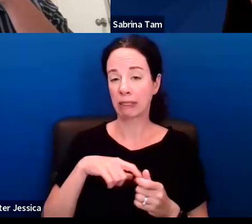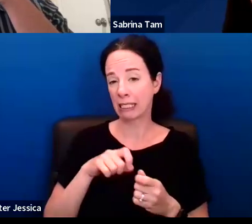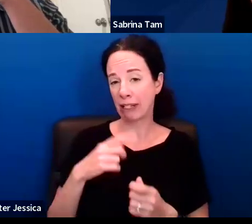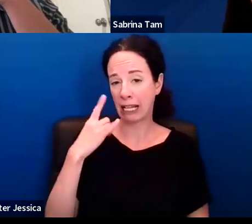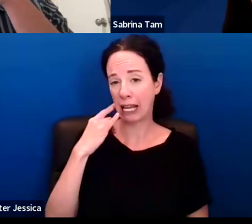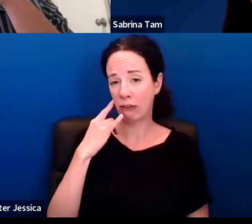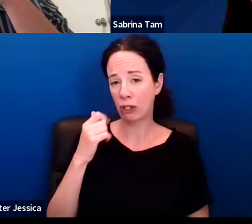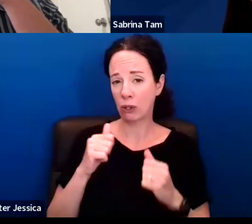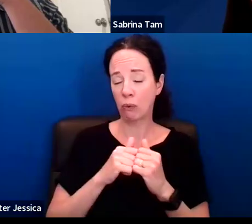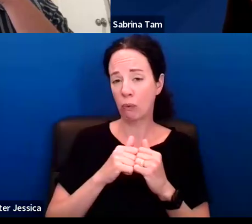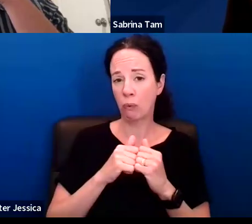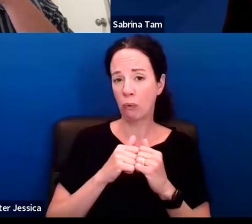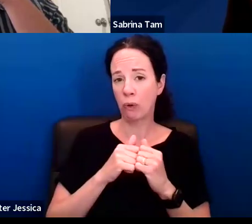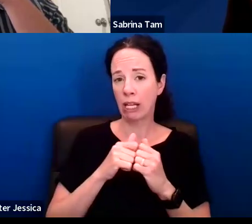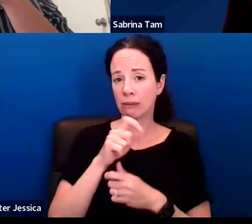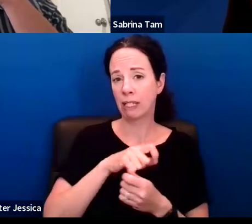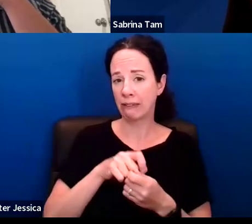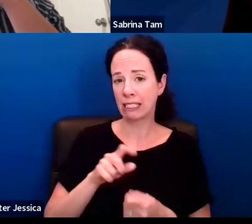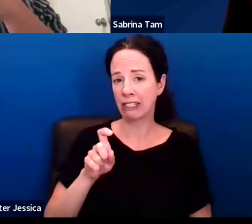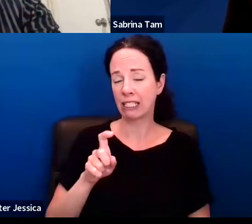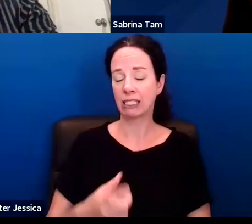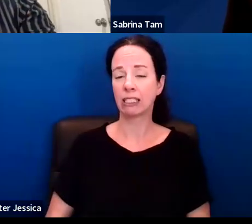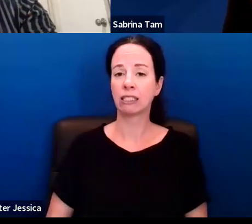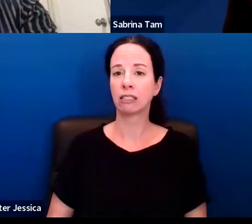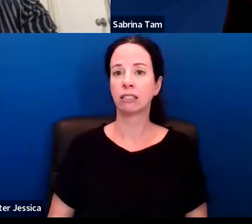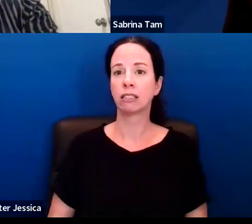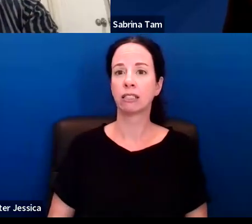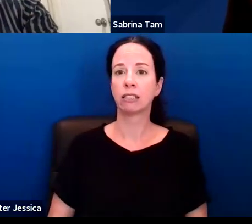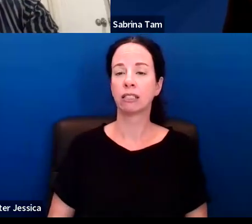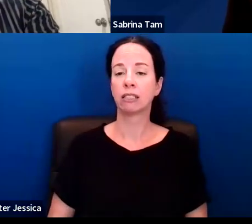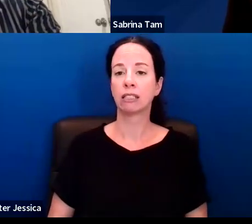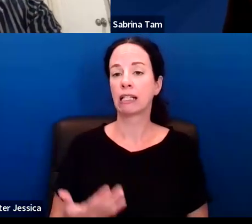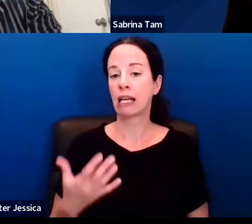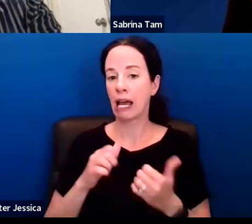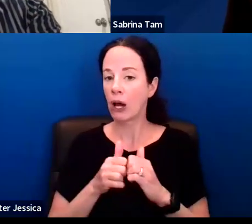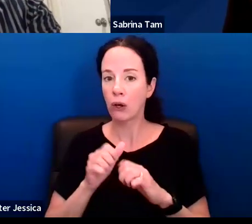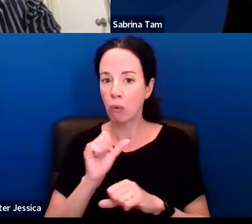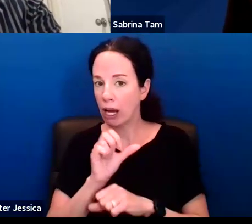the address level specificity that you're working on, and how that's going to be relevant to folks?